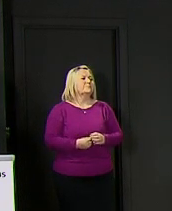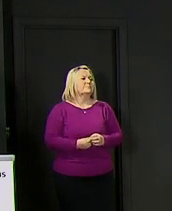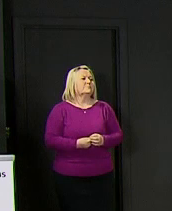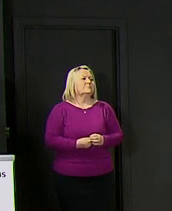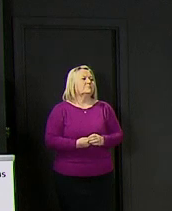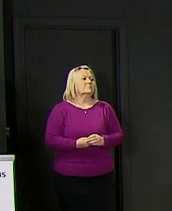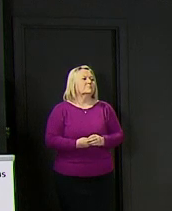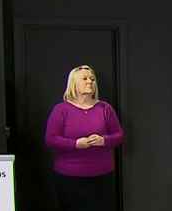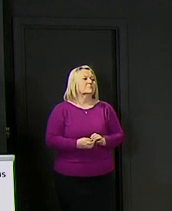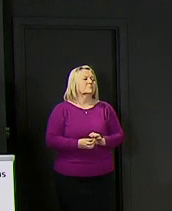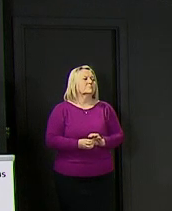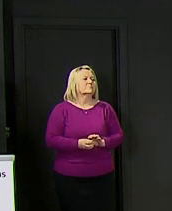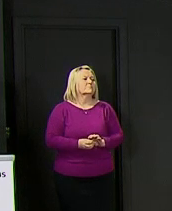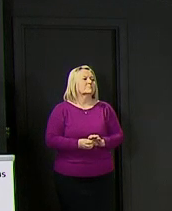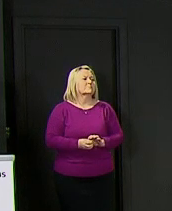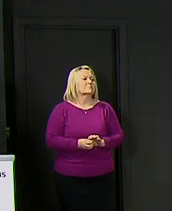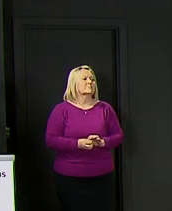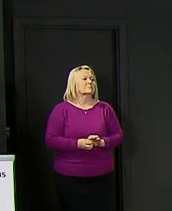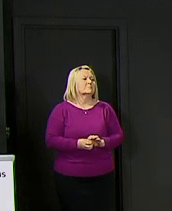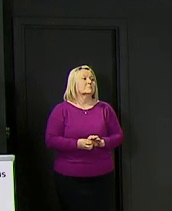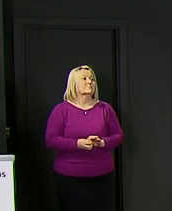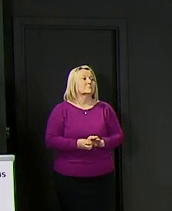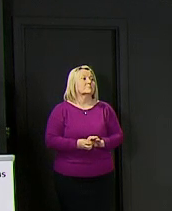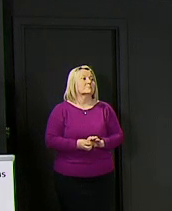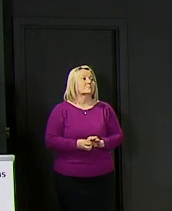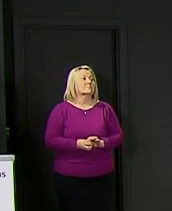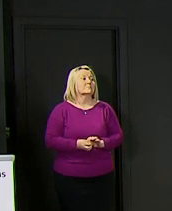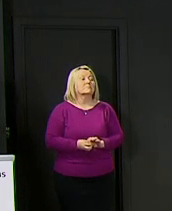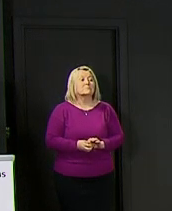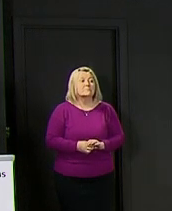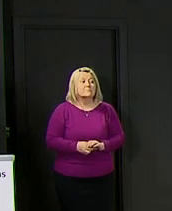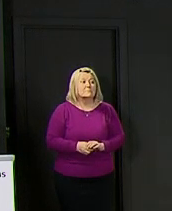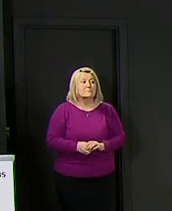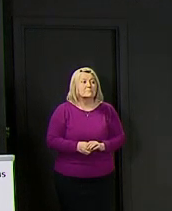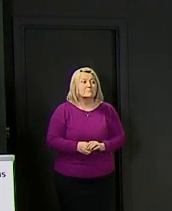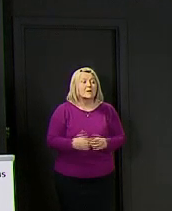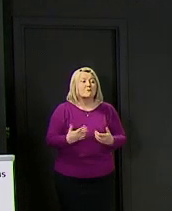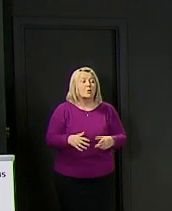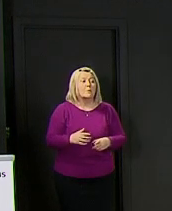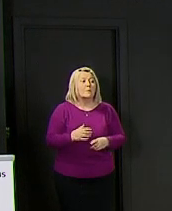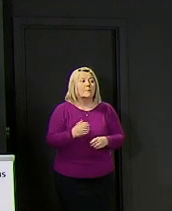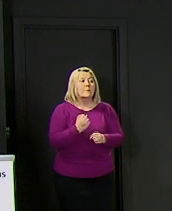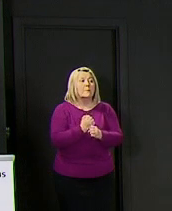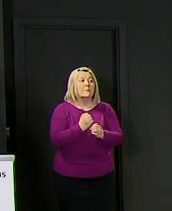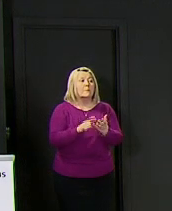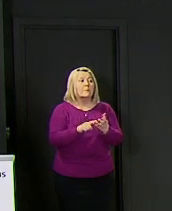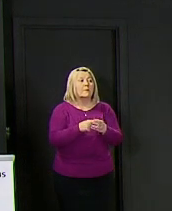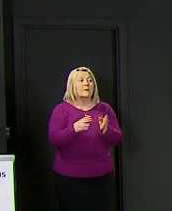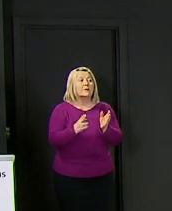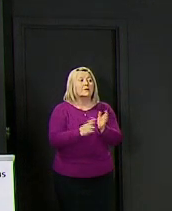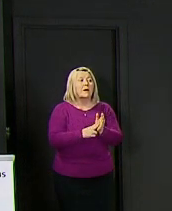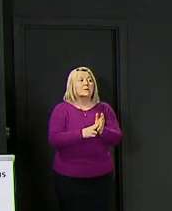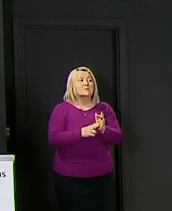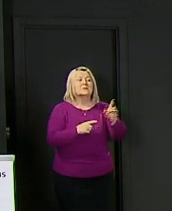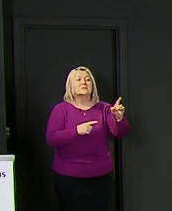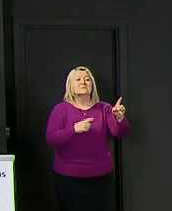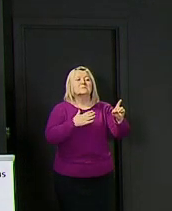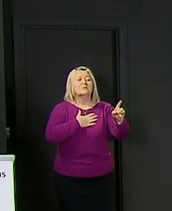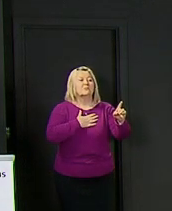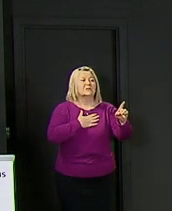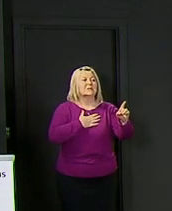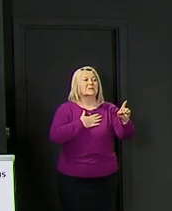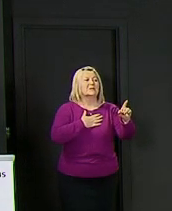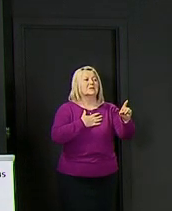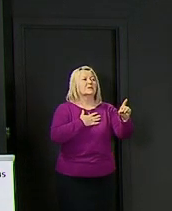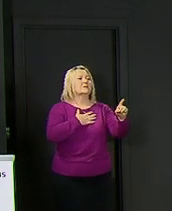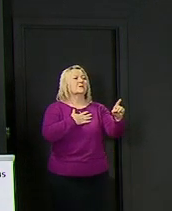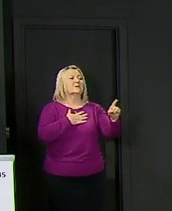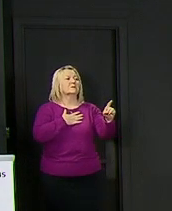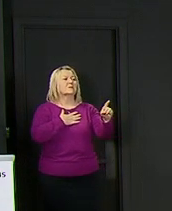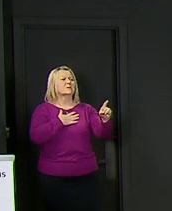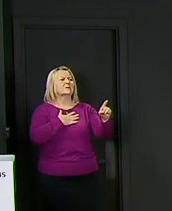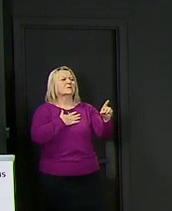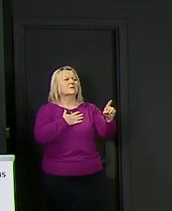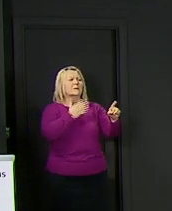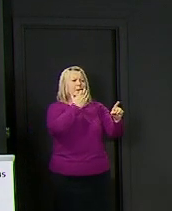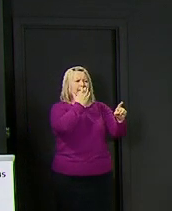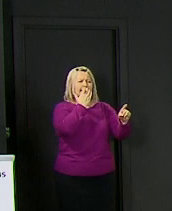Precisely, sorry, hello First Minister, just asking you again about your discussion yesterday